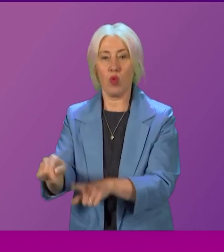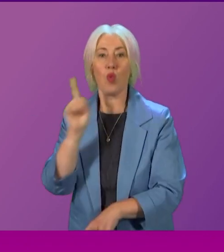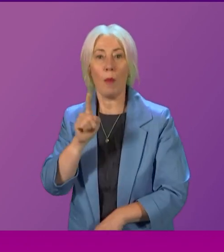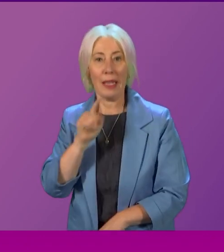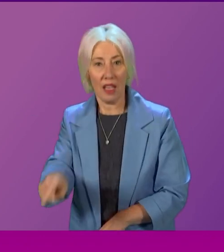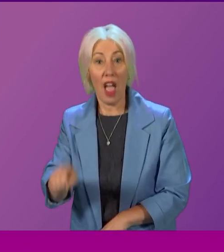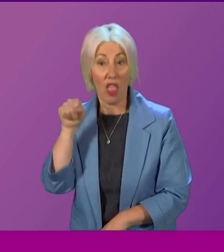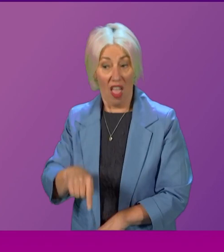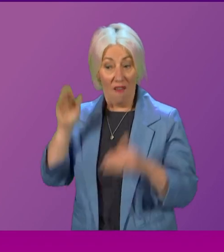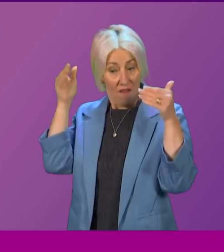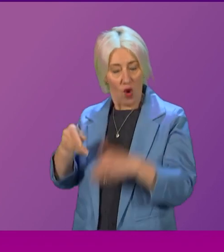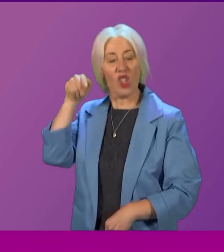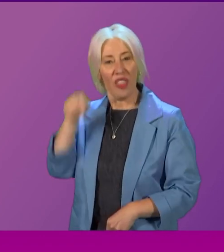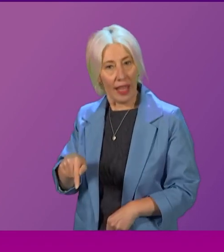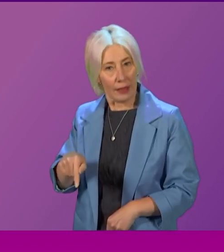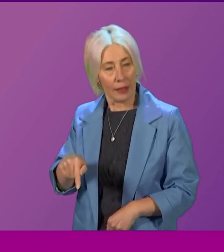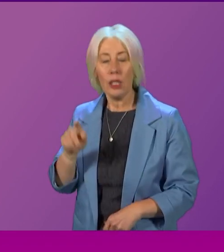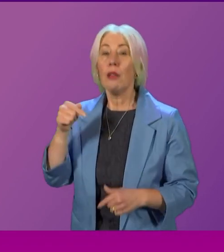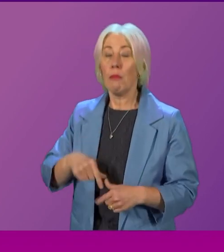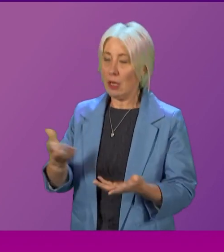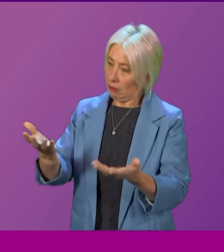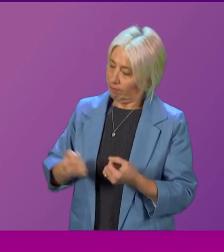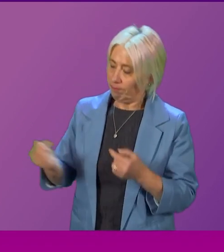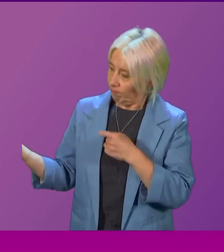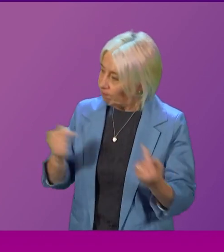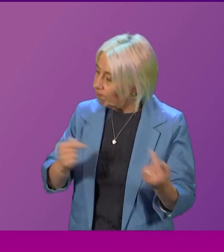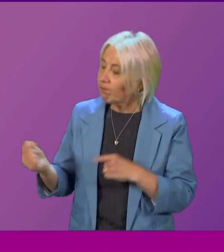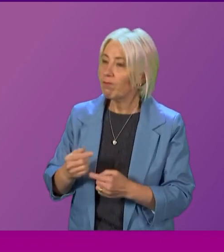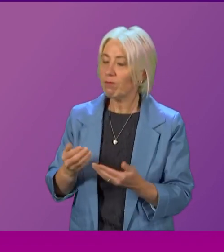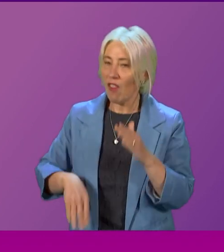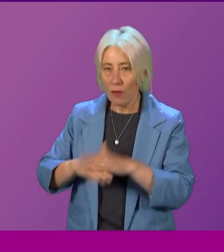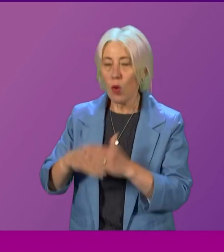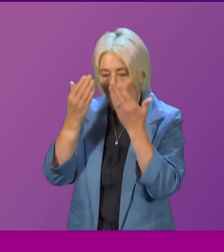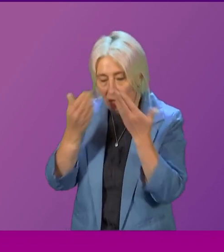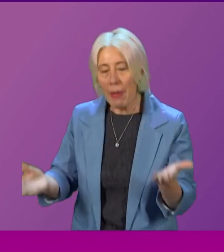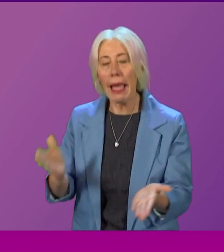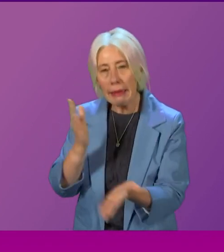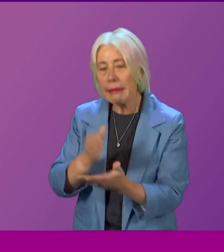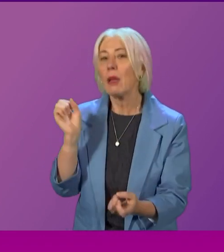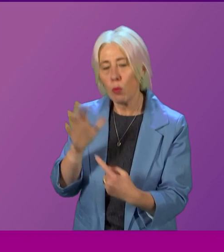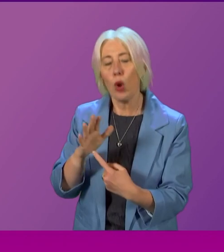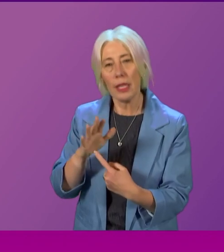In taking on these issues and debating them fully and respectfully, which is really important,